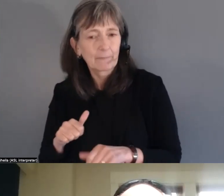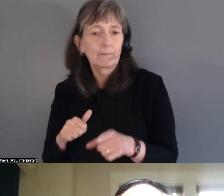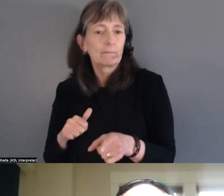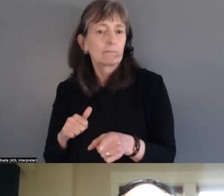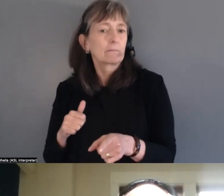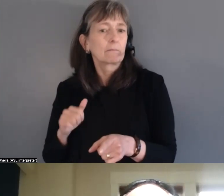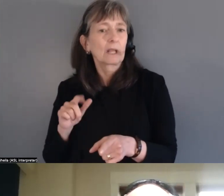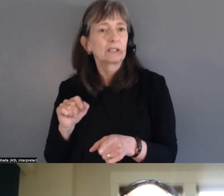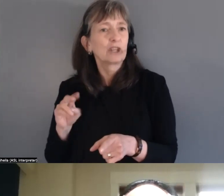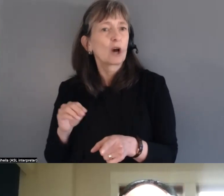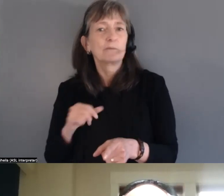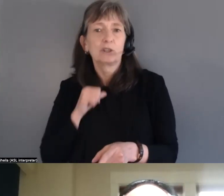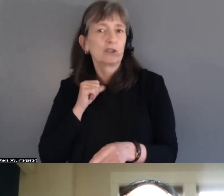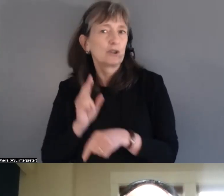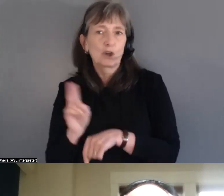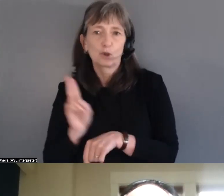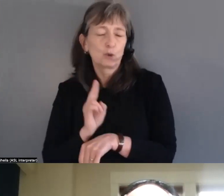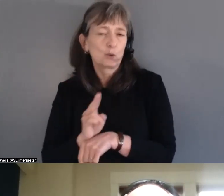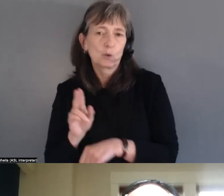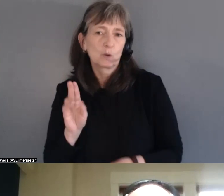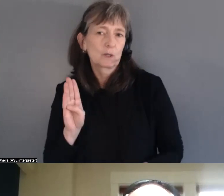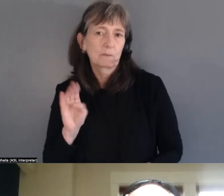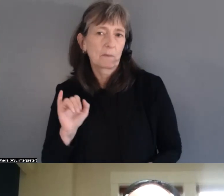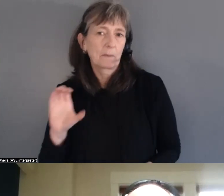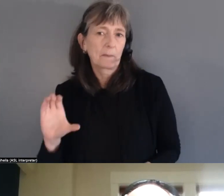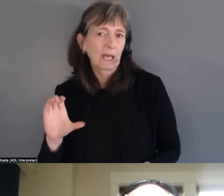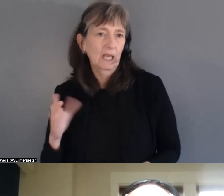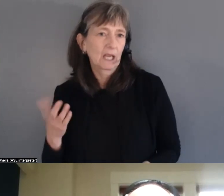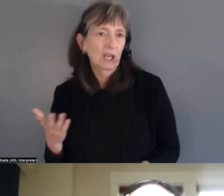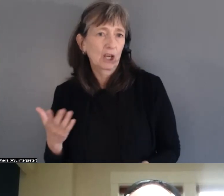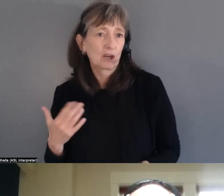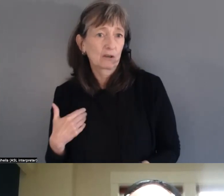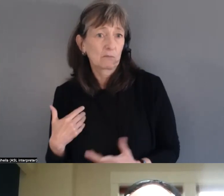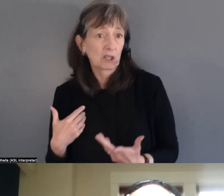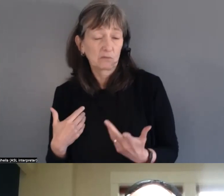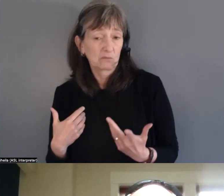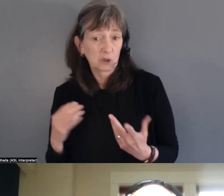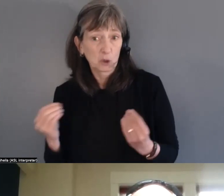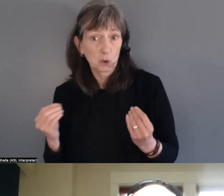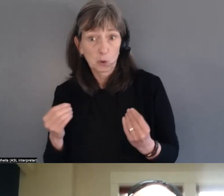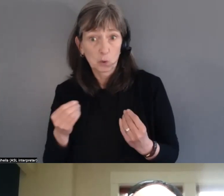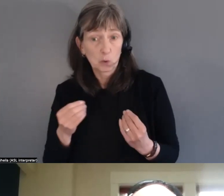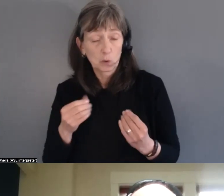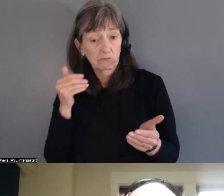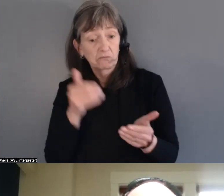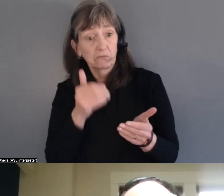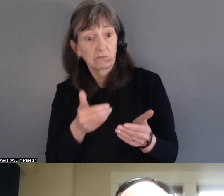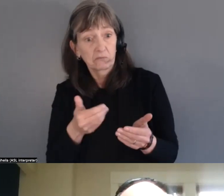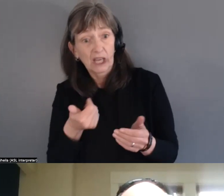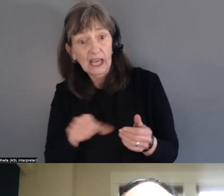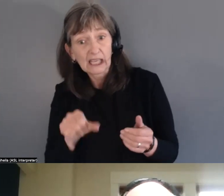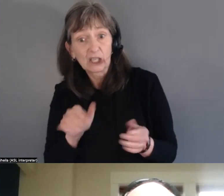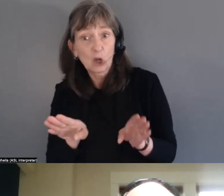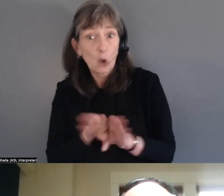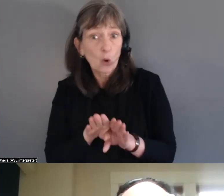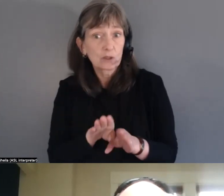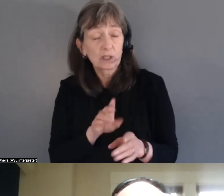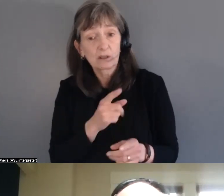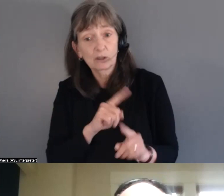so it never has been... Kieron: Are you sure whether there was an equivalent kind of sun-setting of anything? Tom: Well, no. It's somewhat the reverse.